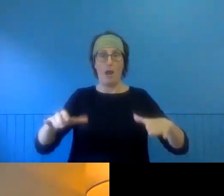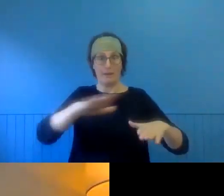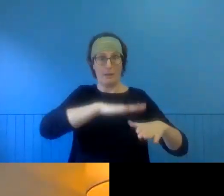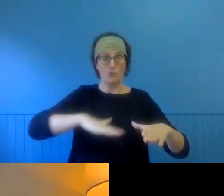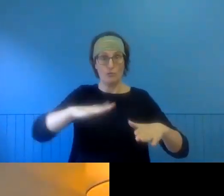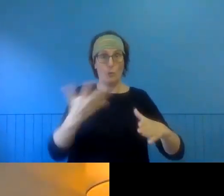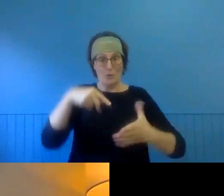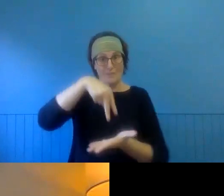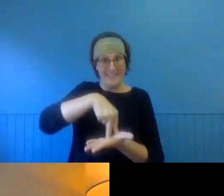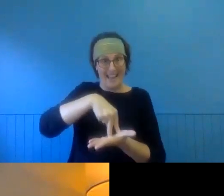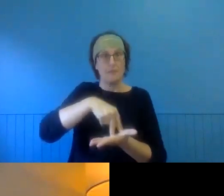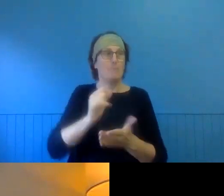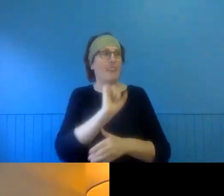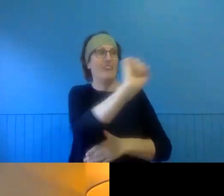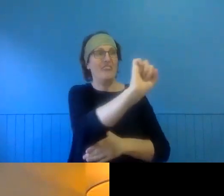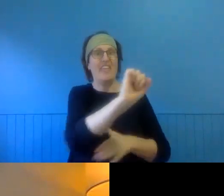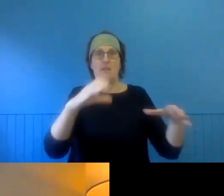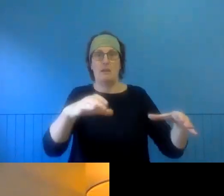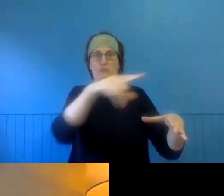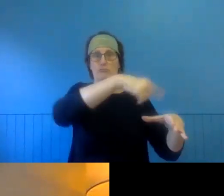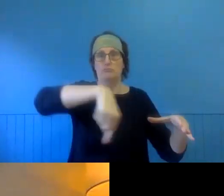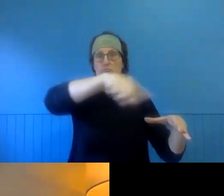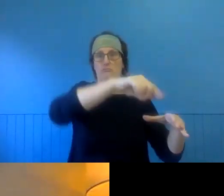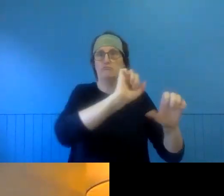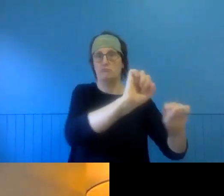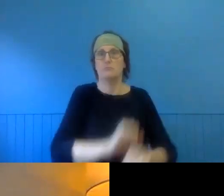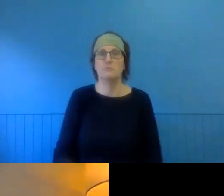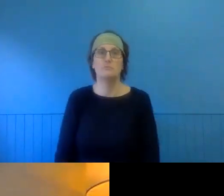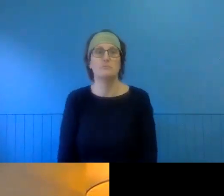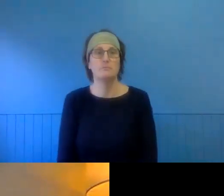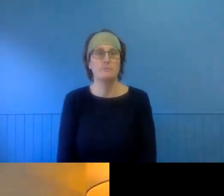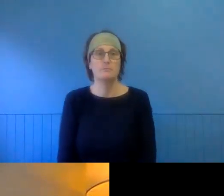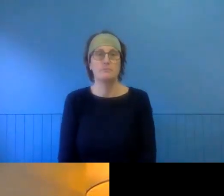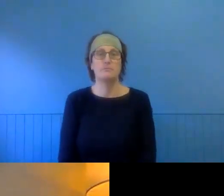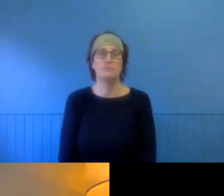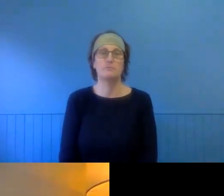where you are beaming out in the world to. >> IAN COLLESS: That's